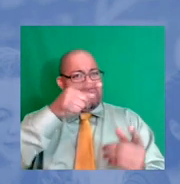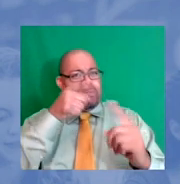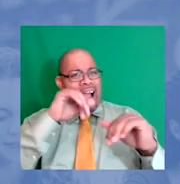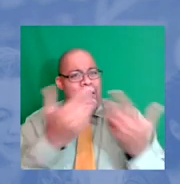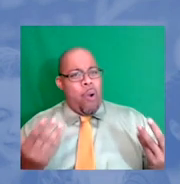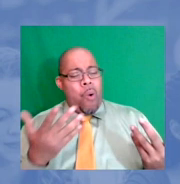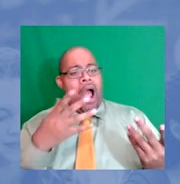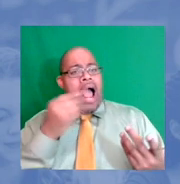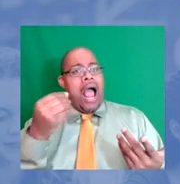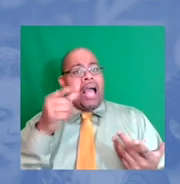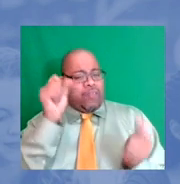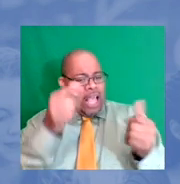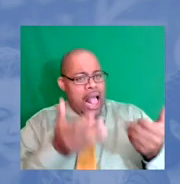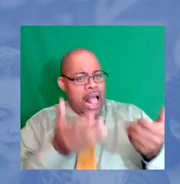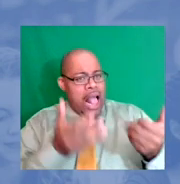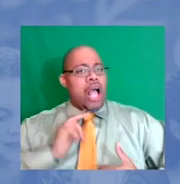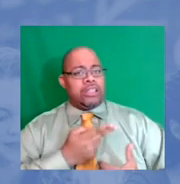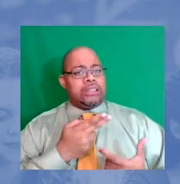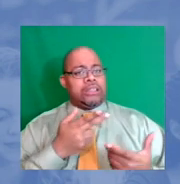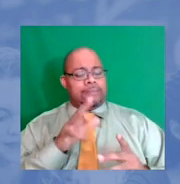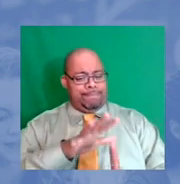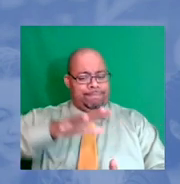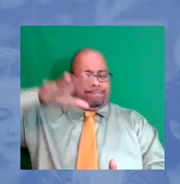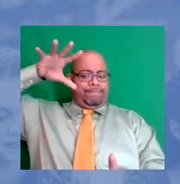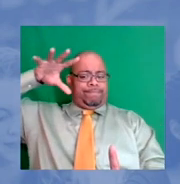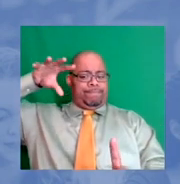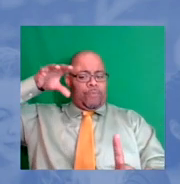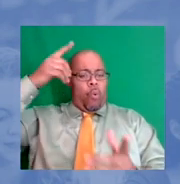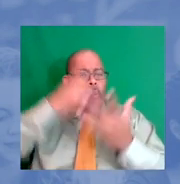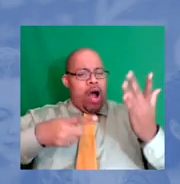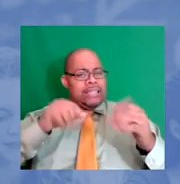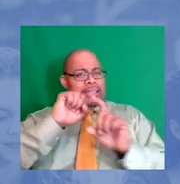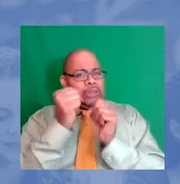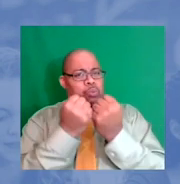US START BY ZOOMING OUT, WHAT WAS THE STATE OF OUR PUBLIC EDUCATION SYSTEM BEFORE THE